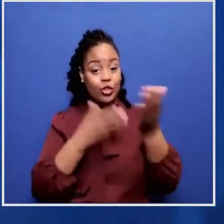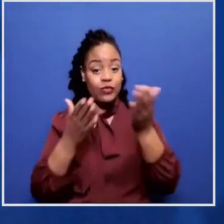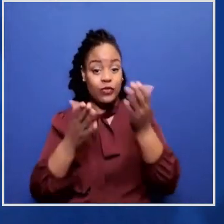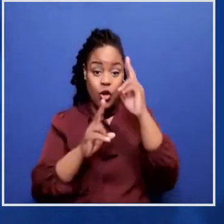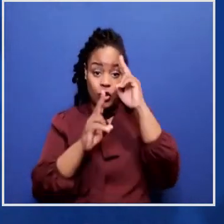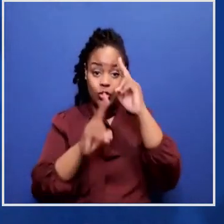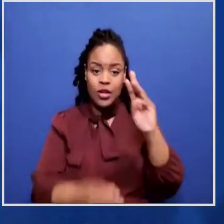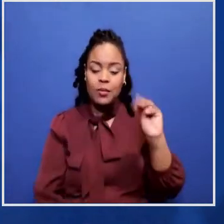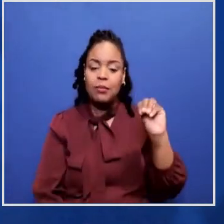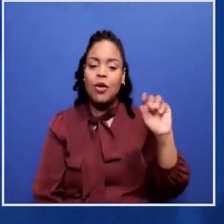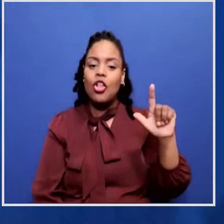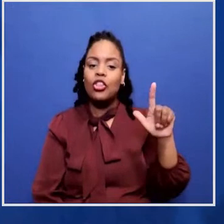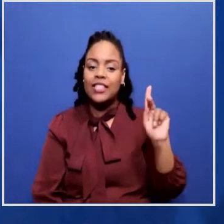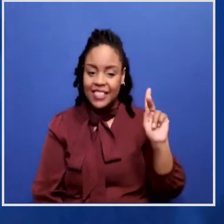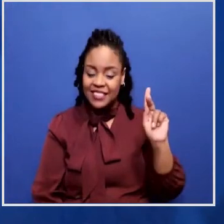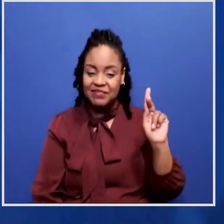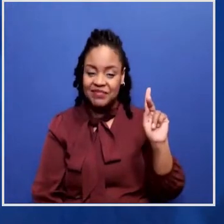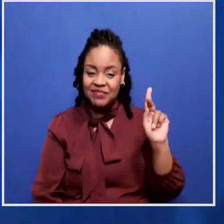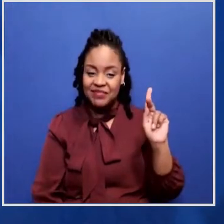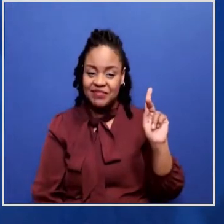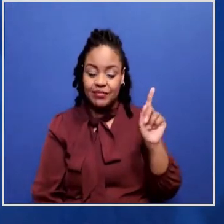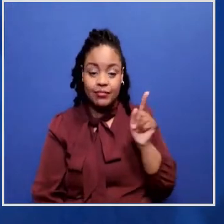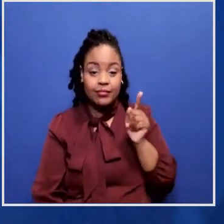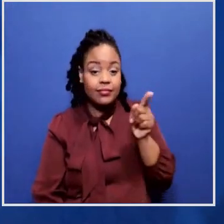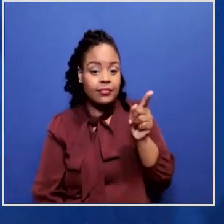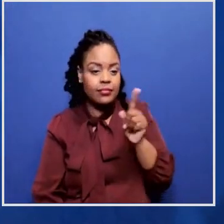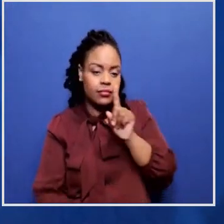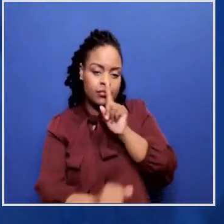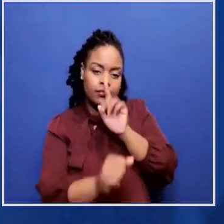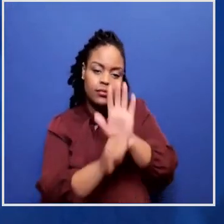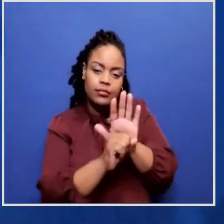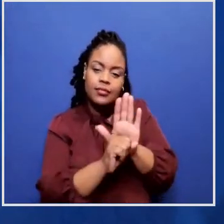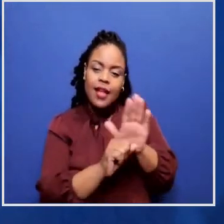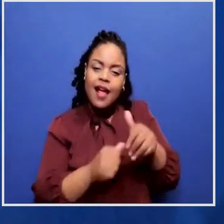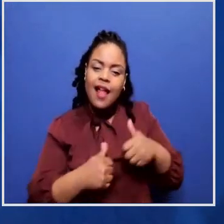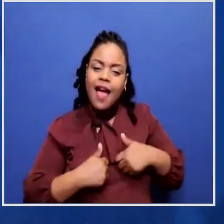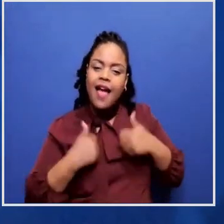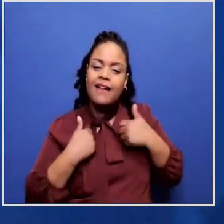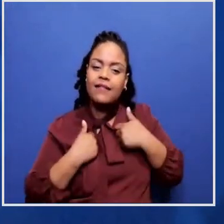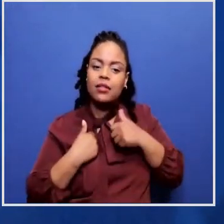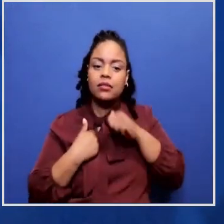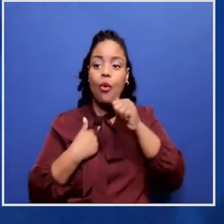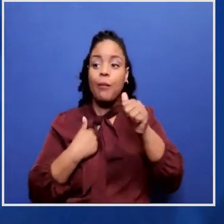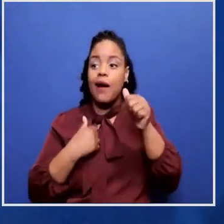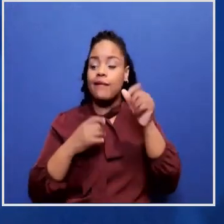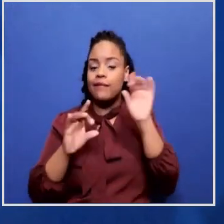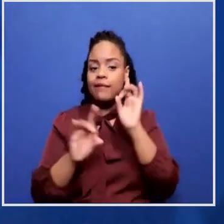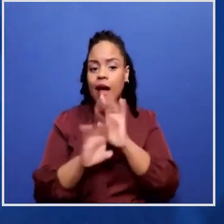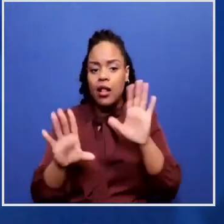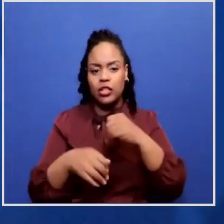NEIGHBORS IN A. TODAY'S NATIONAL SERVICE IS IN HONOR OF DR. MARTIN LUTHER